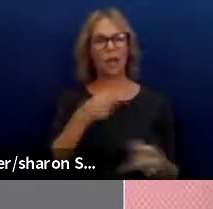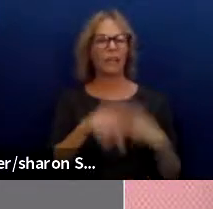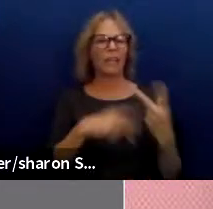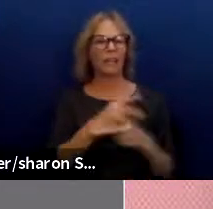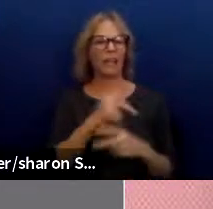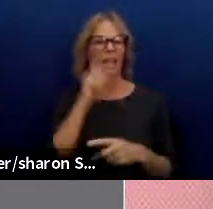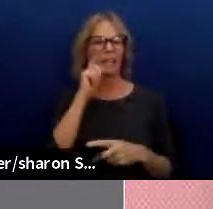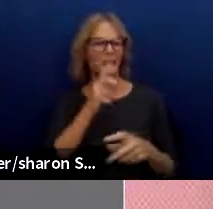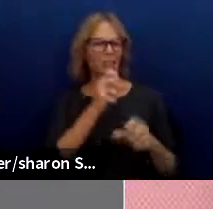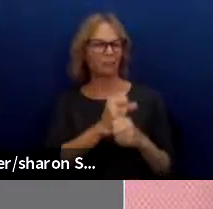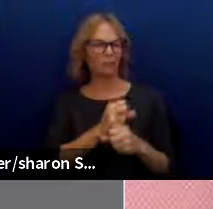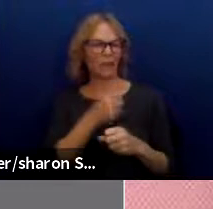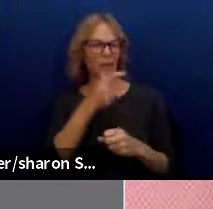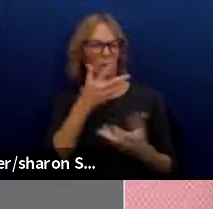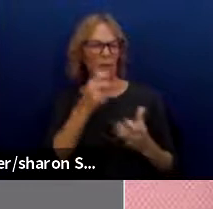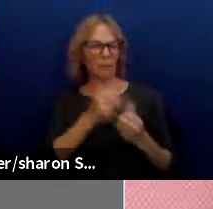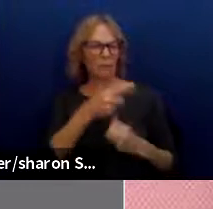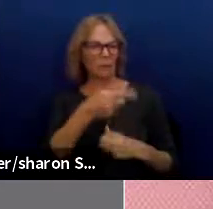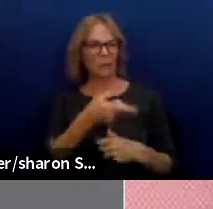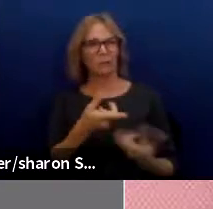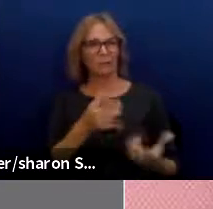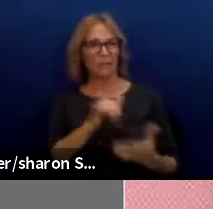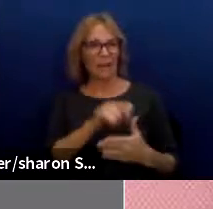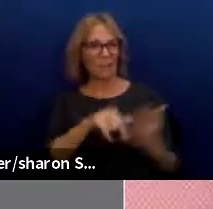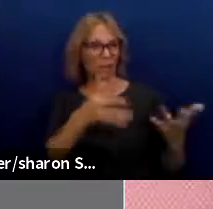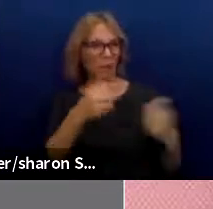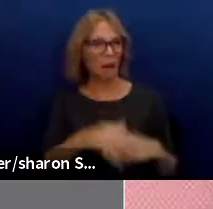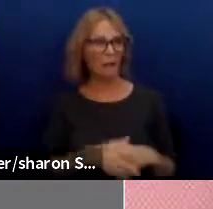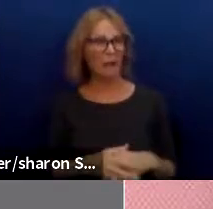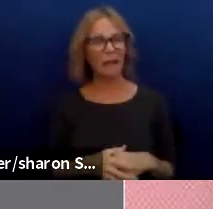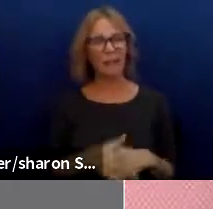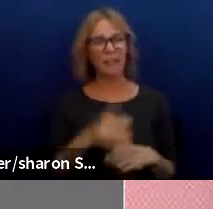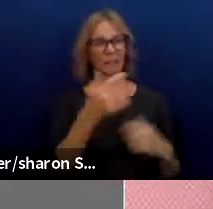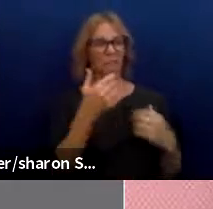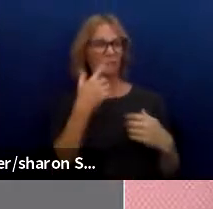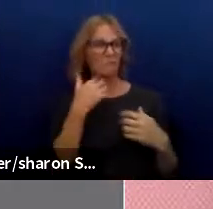would want to be with a the trans person? So I mean, isn't this what you wanted, you know, at least you got sex. You know,